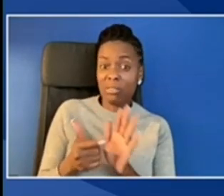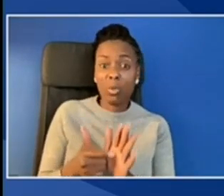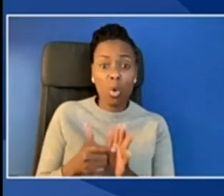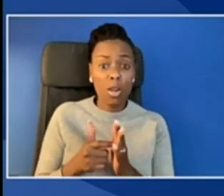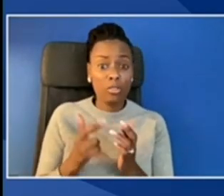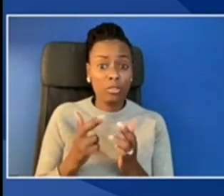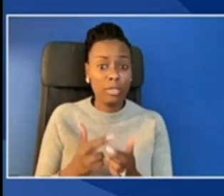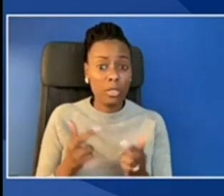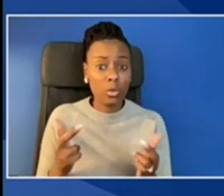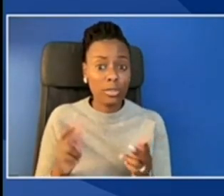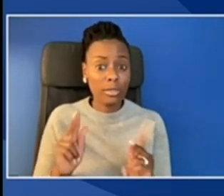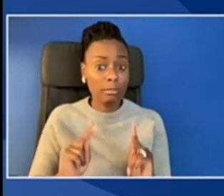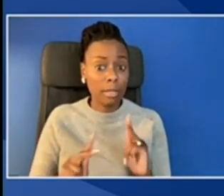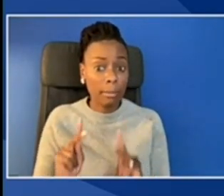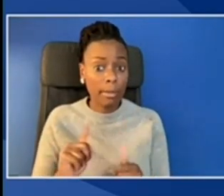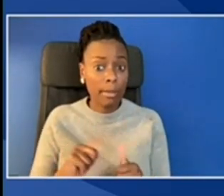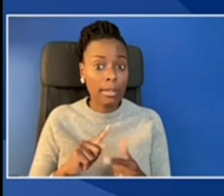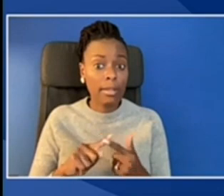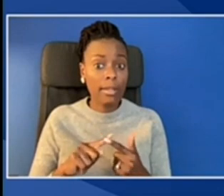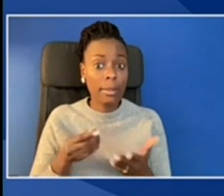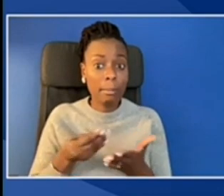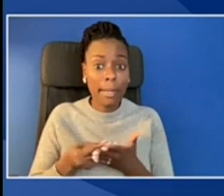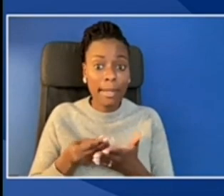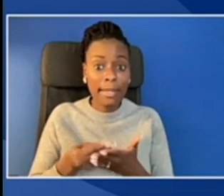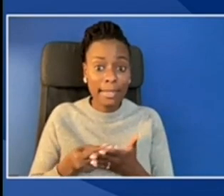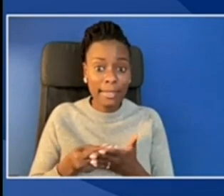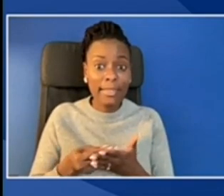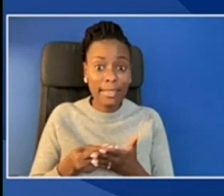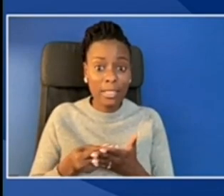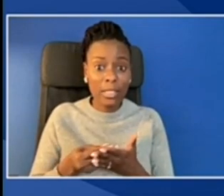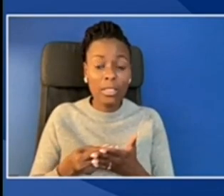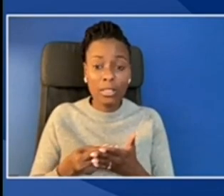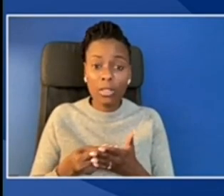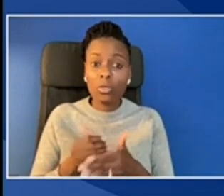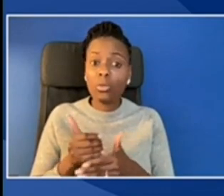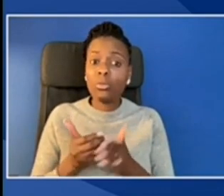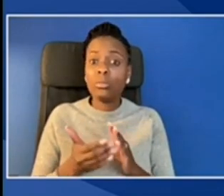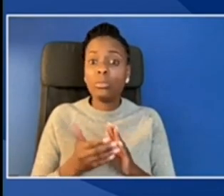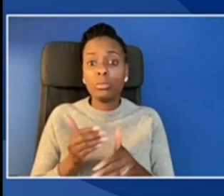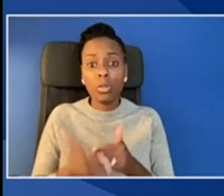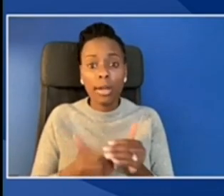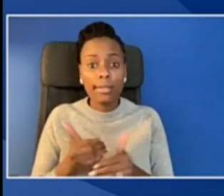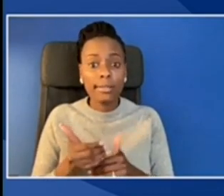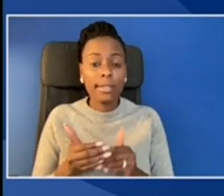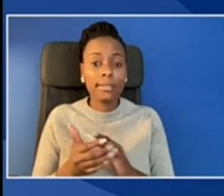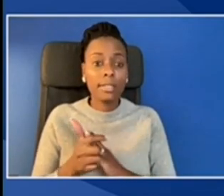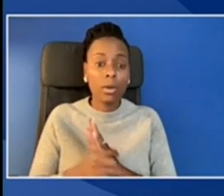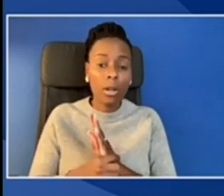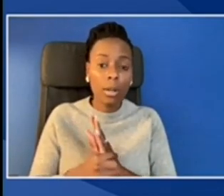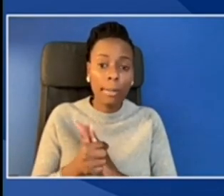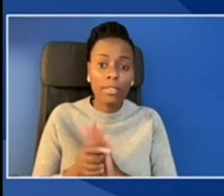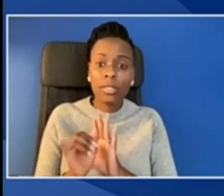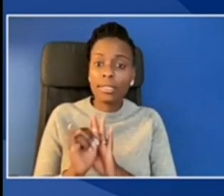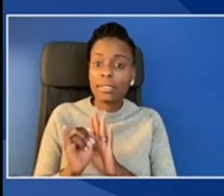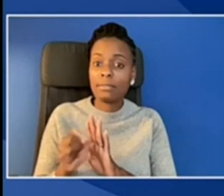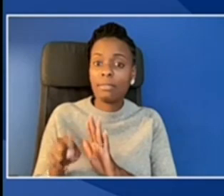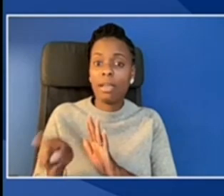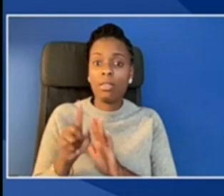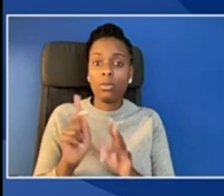and money to do that, to actually process the automation, to identify them as having being able to get the relief.